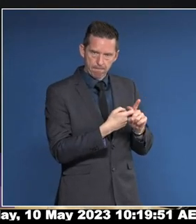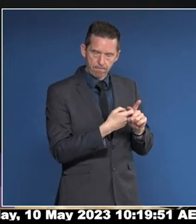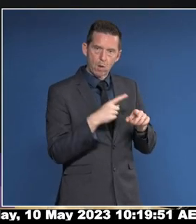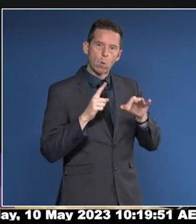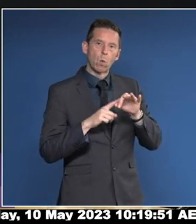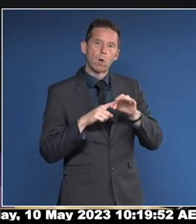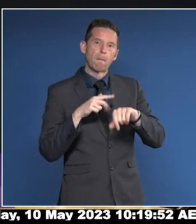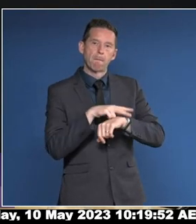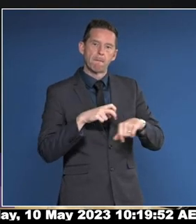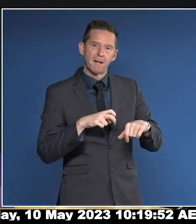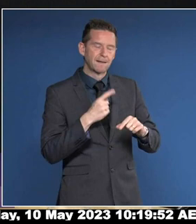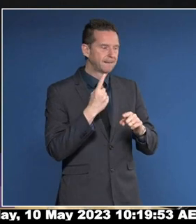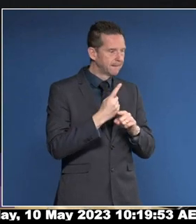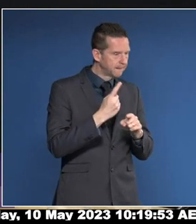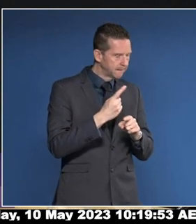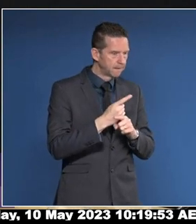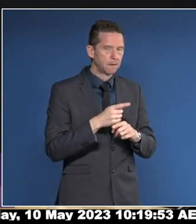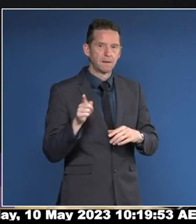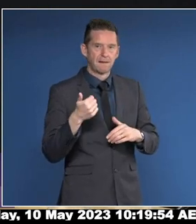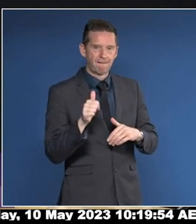And so on: 'And they took film on body camera footage.'